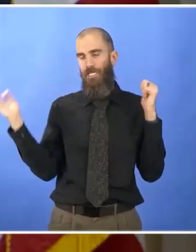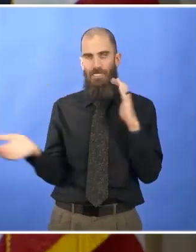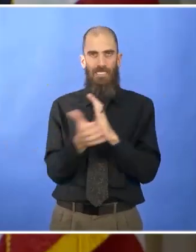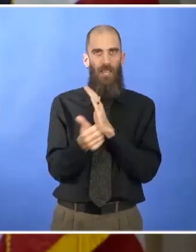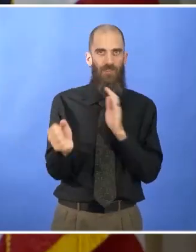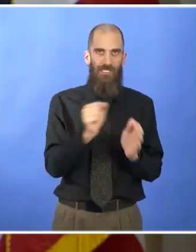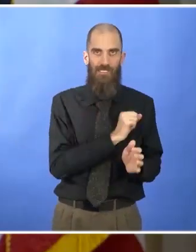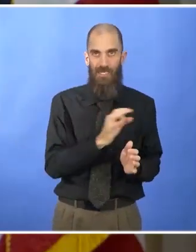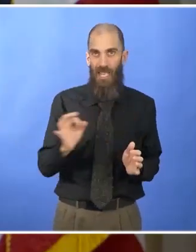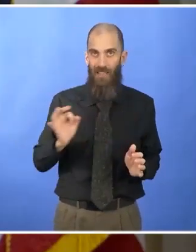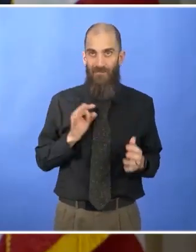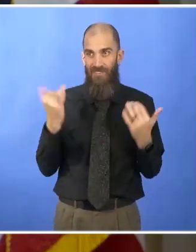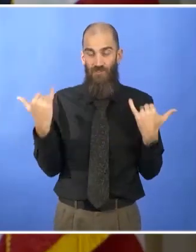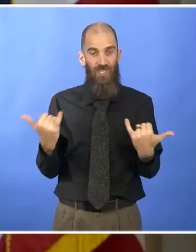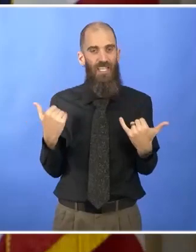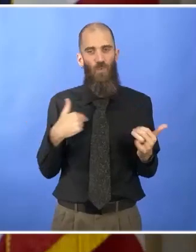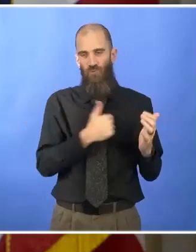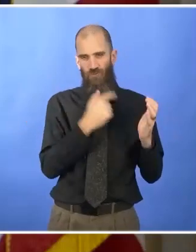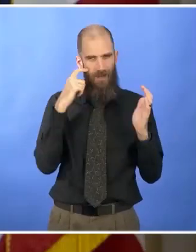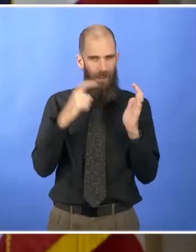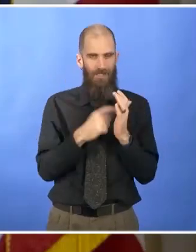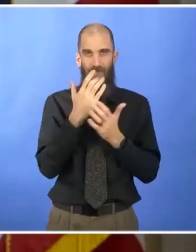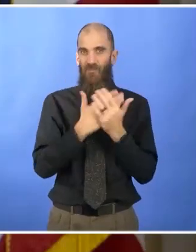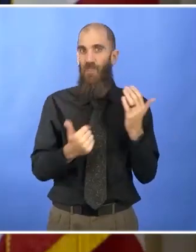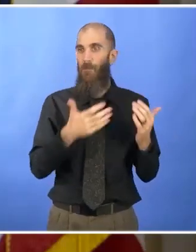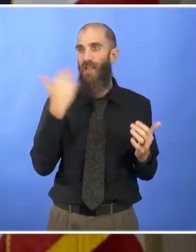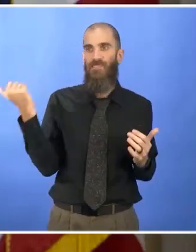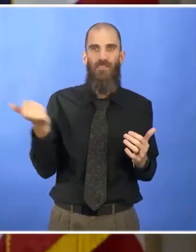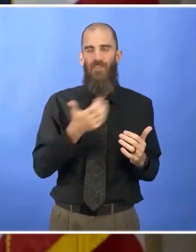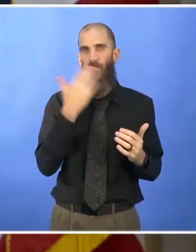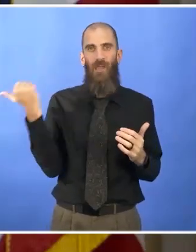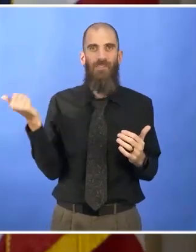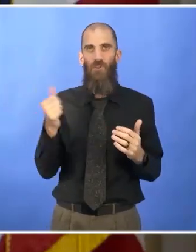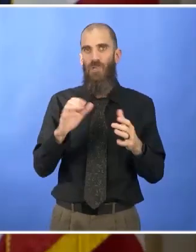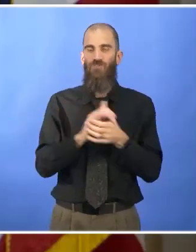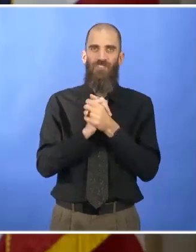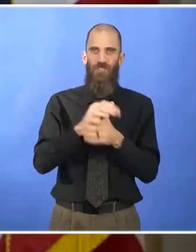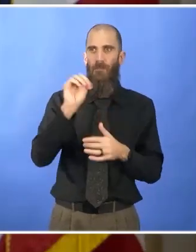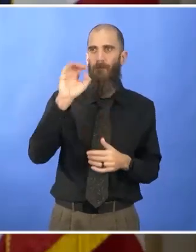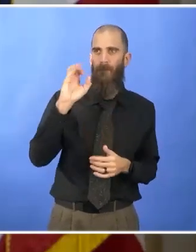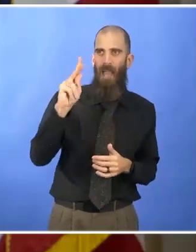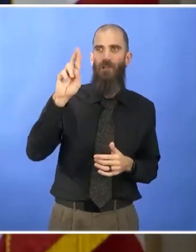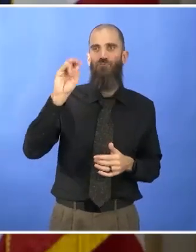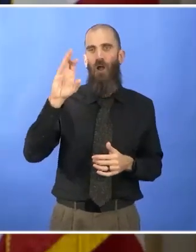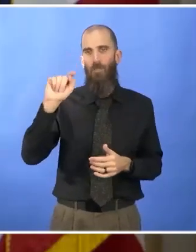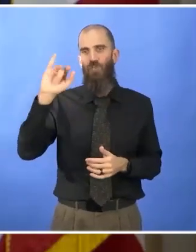OF THE BEST OF THE BEST. CONGRATULATIONS TO YOU ALL. FINALLY, I WANT TO DRAW SOME ATTENTION TO ONE OF THE